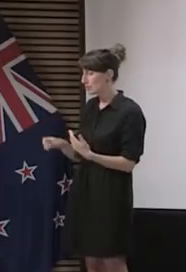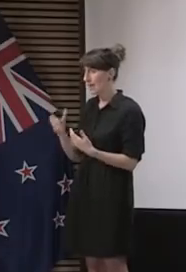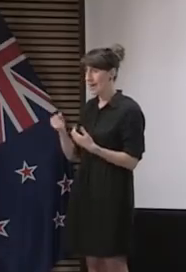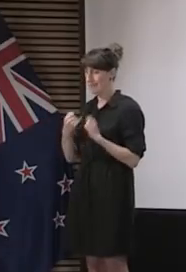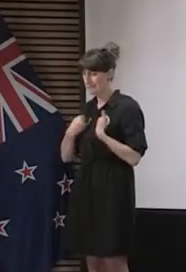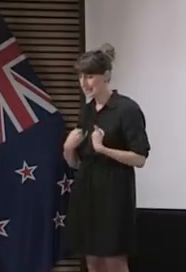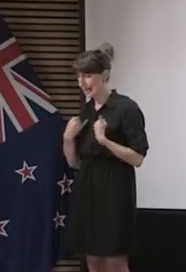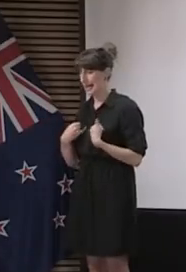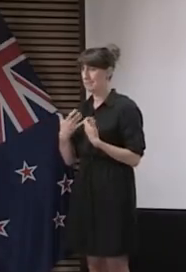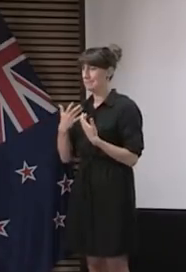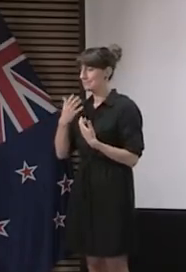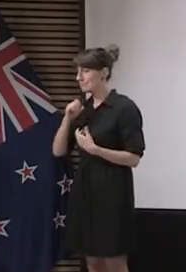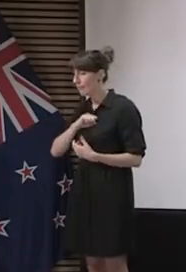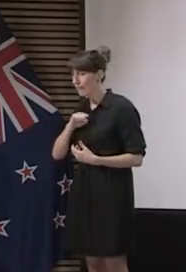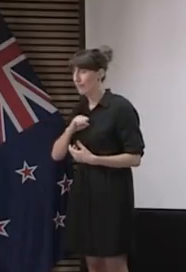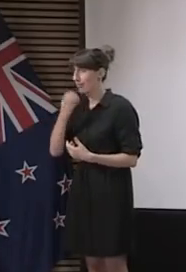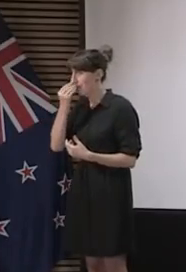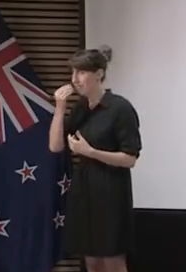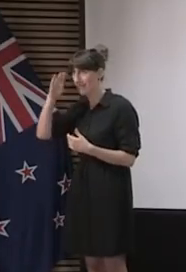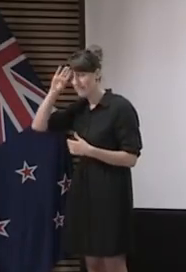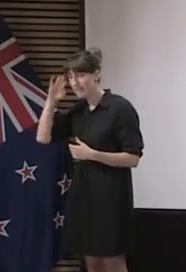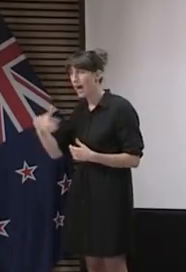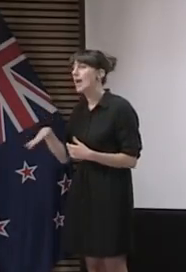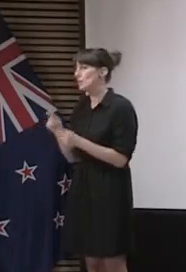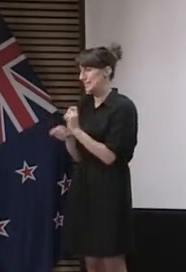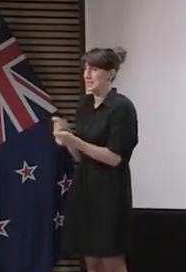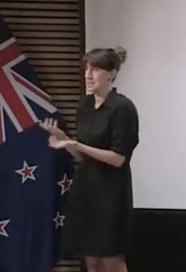does not go intothe facility until they arecleared.